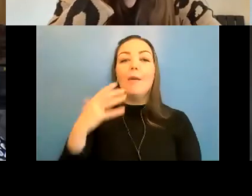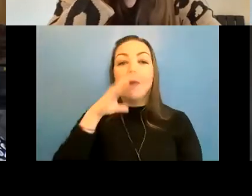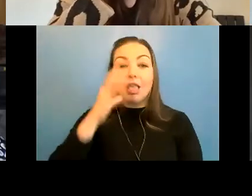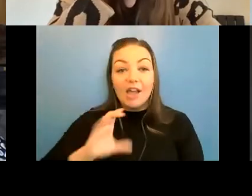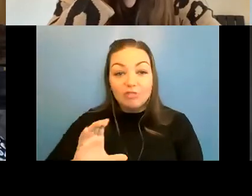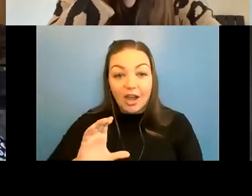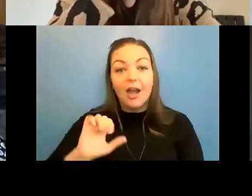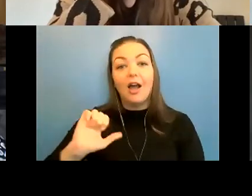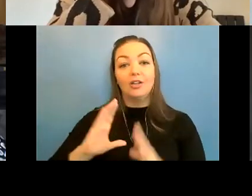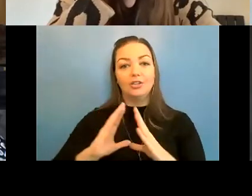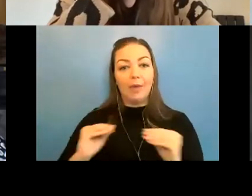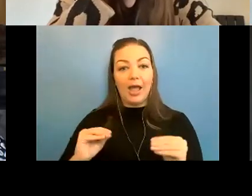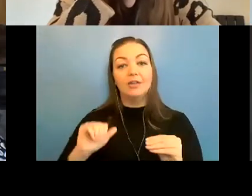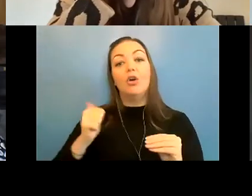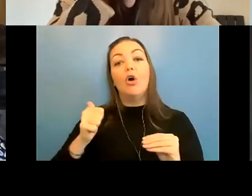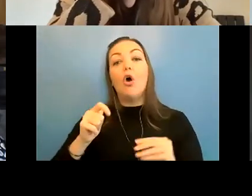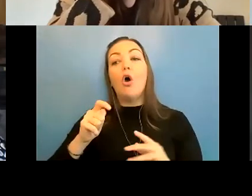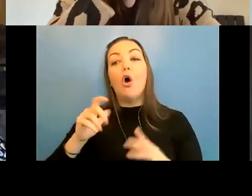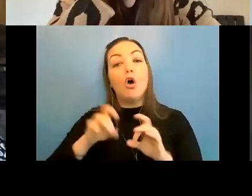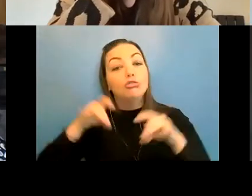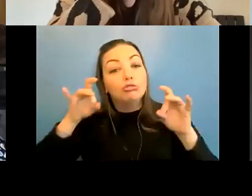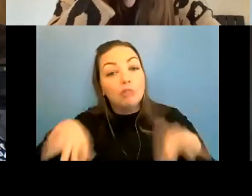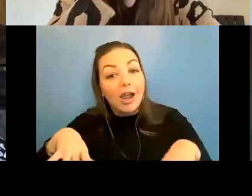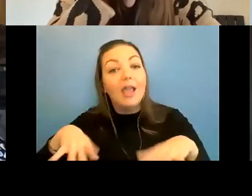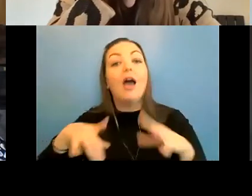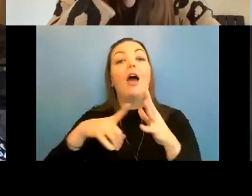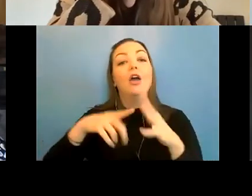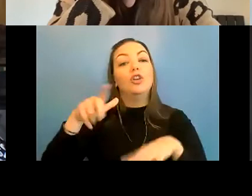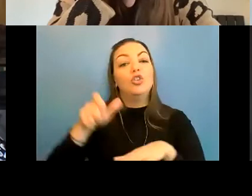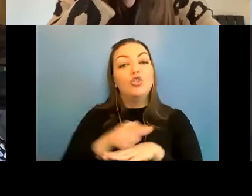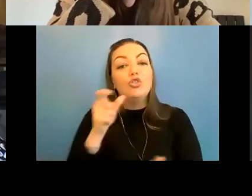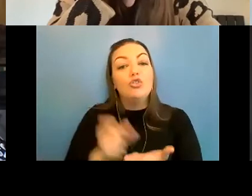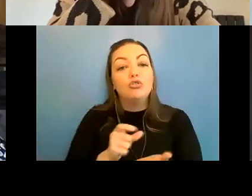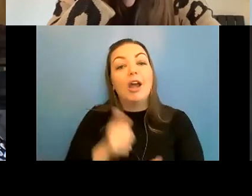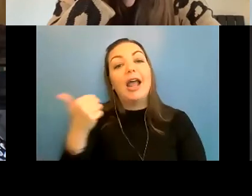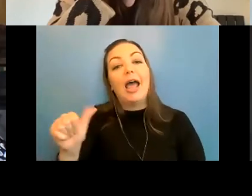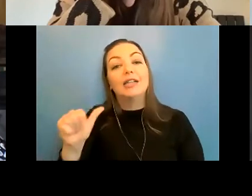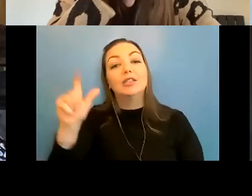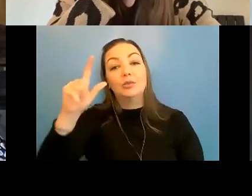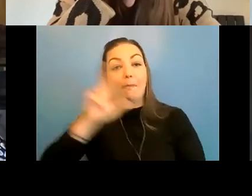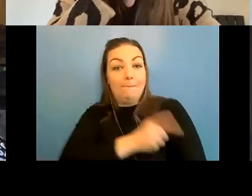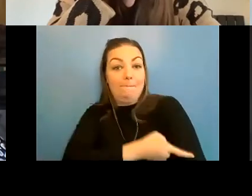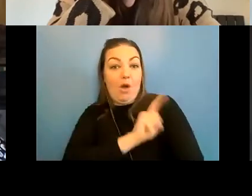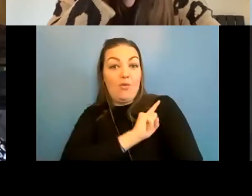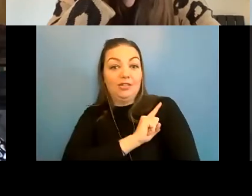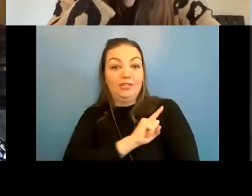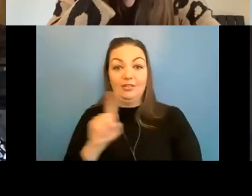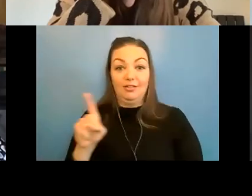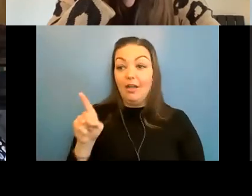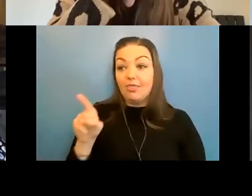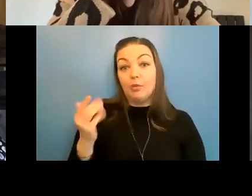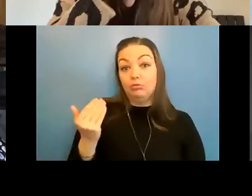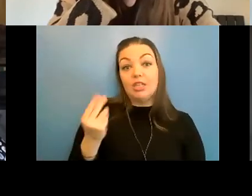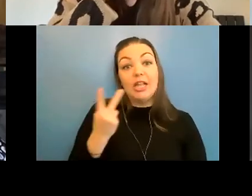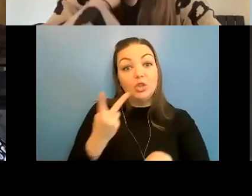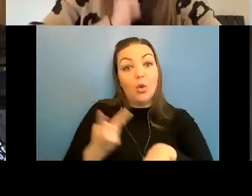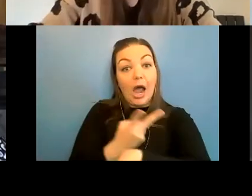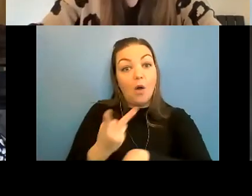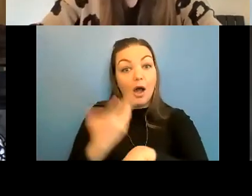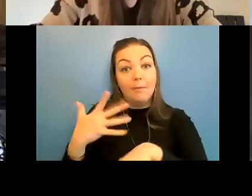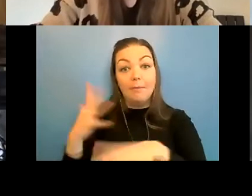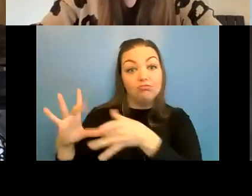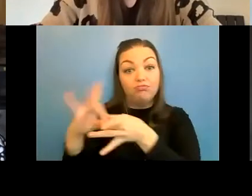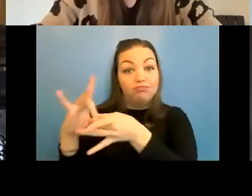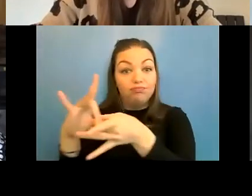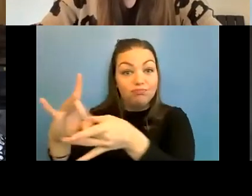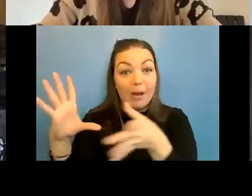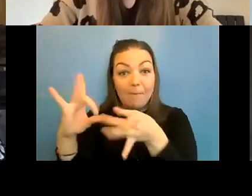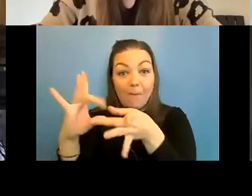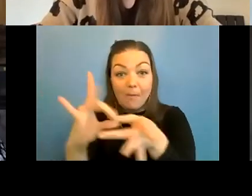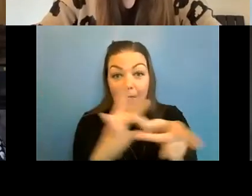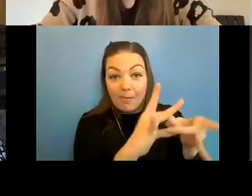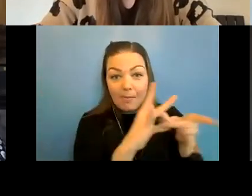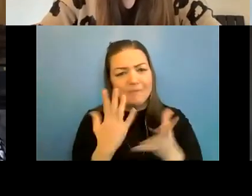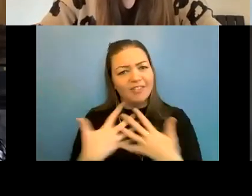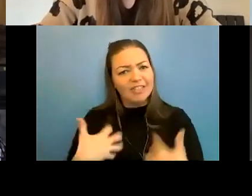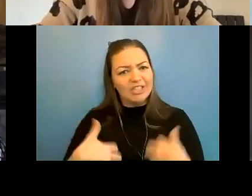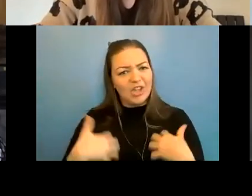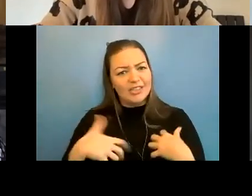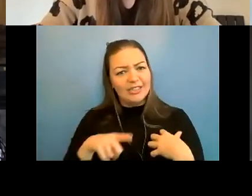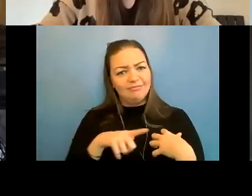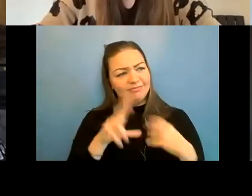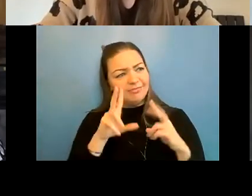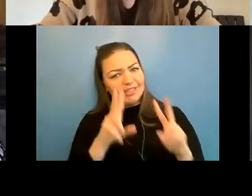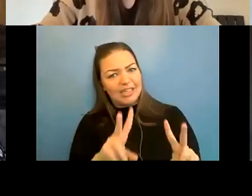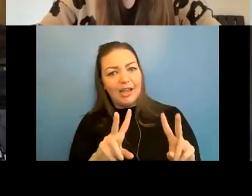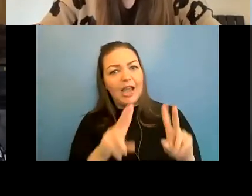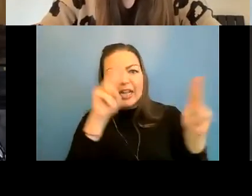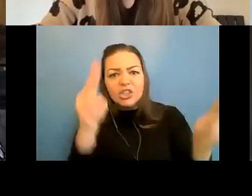I saw, ready? Japan, Malaysia, Palestine, France, Germany, Canada, USA, Indonesia, Egypt, China, Bulgaria, Japan, Australia, Ukraine and Poland.